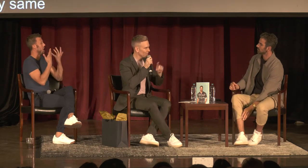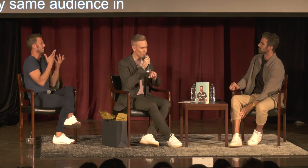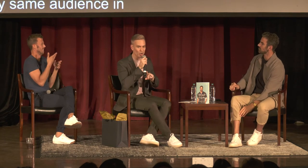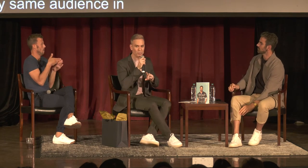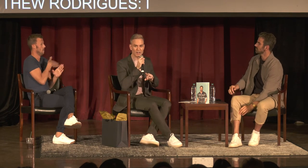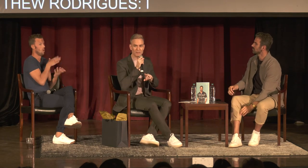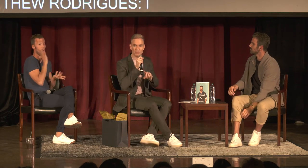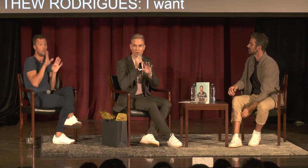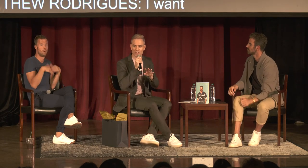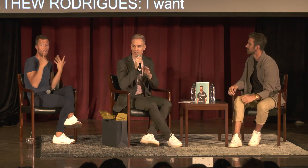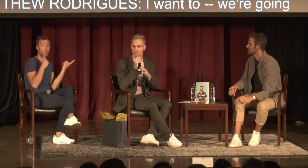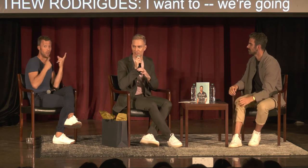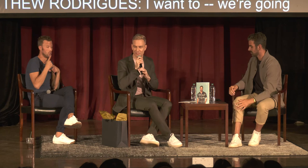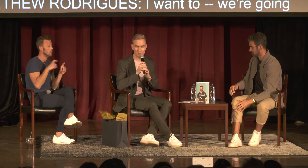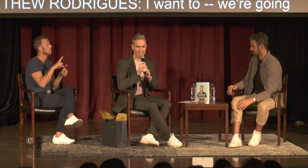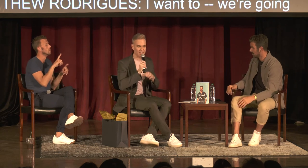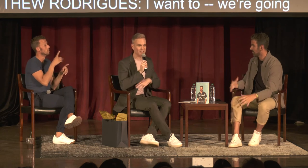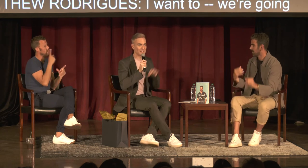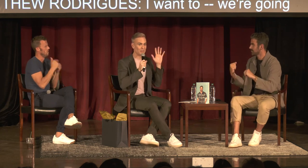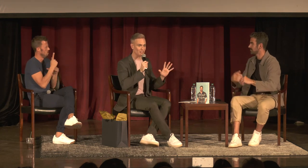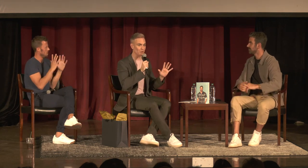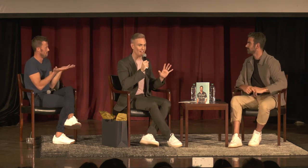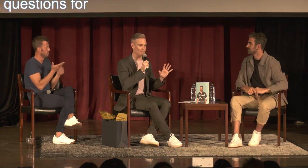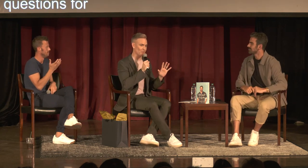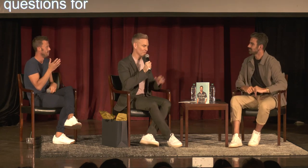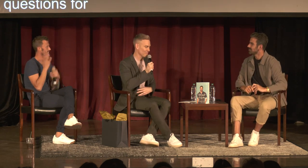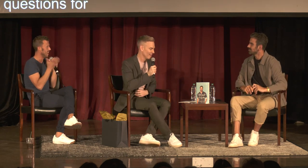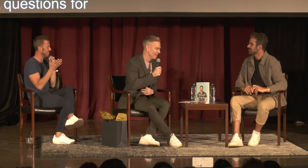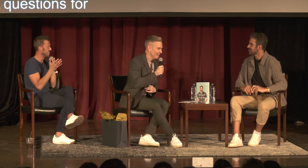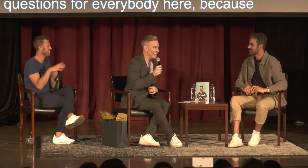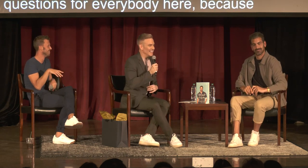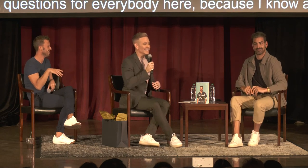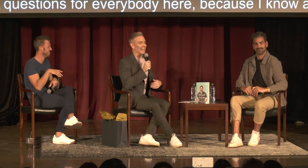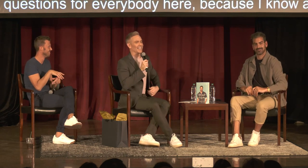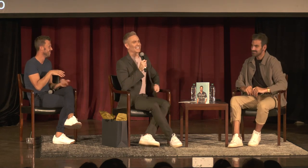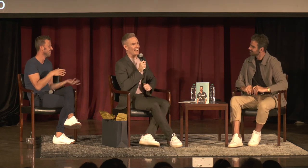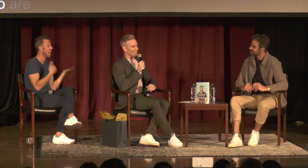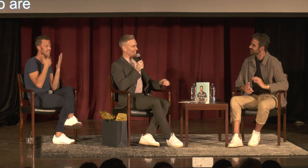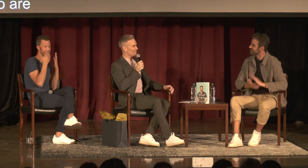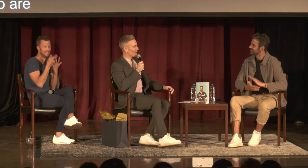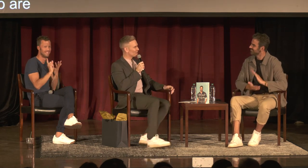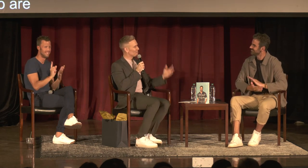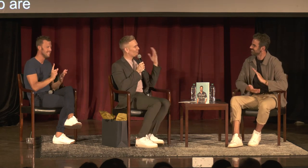we're going to open it up for questions for everybody here, because I know a lot of you are dying to ask him a question,